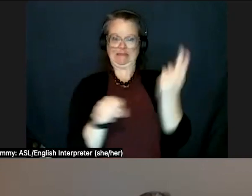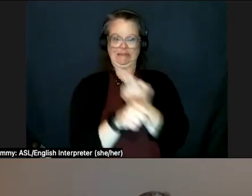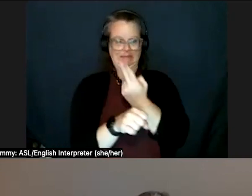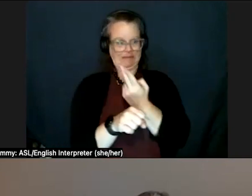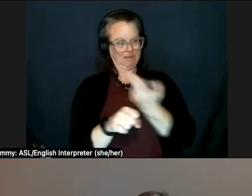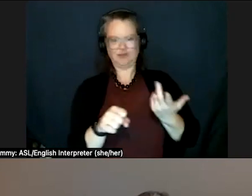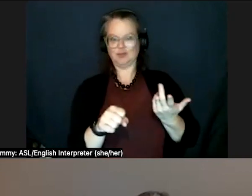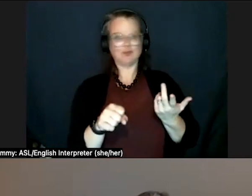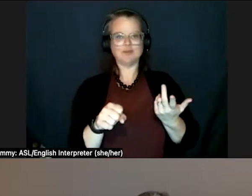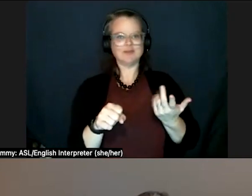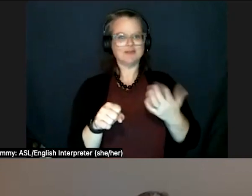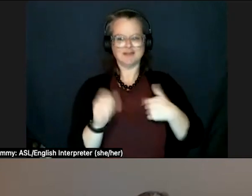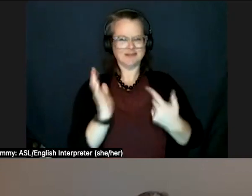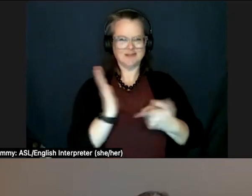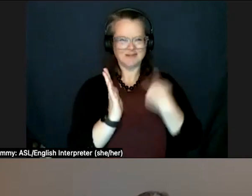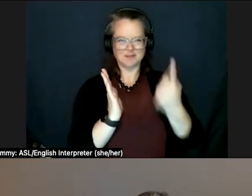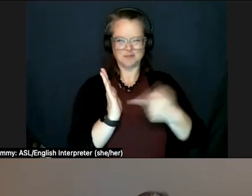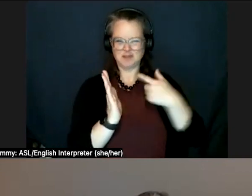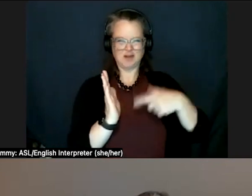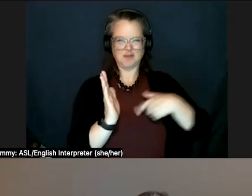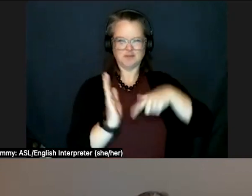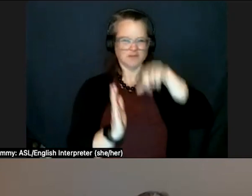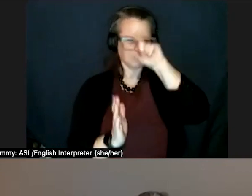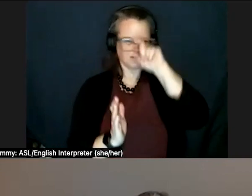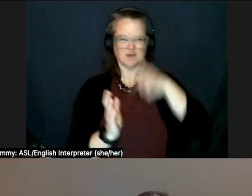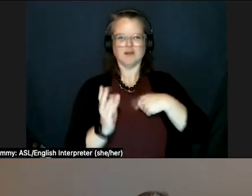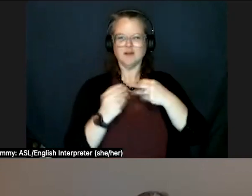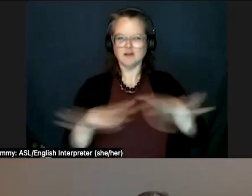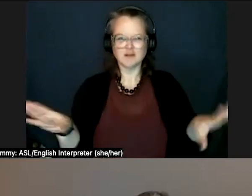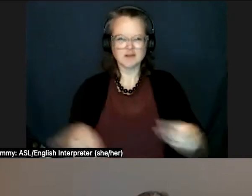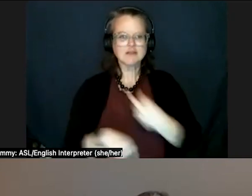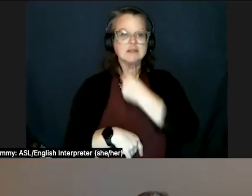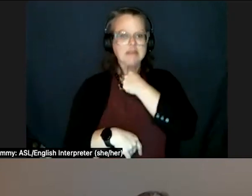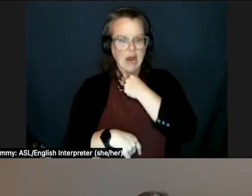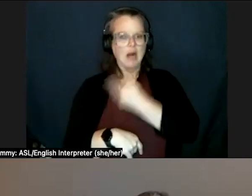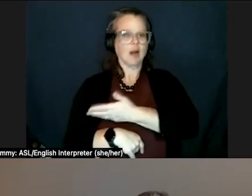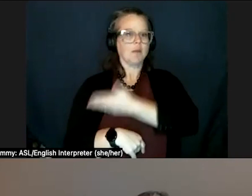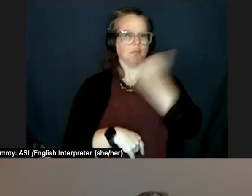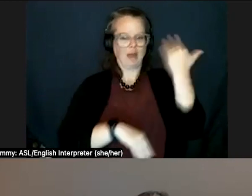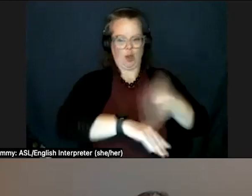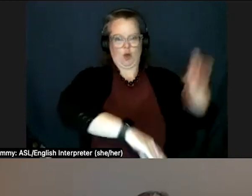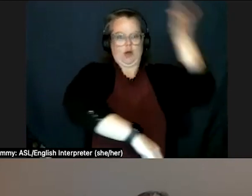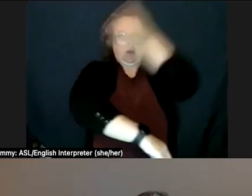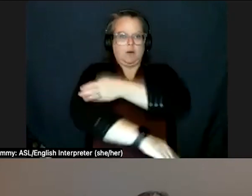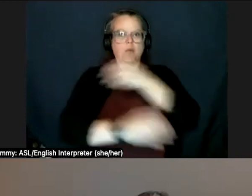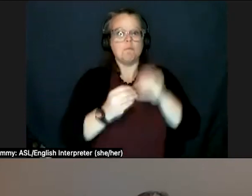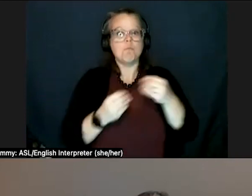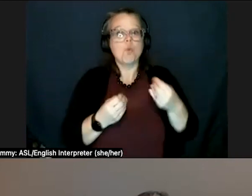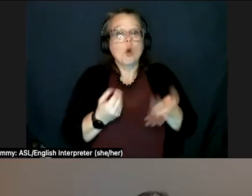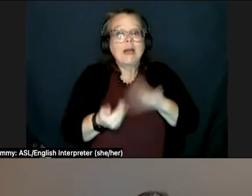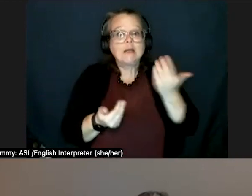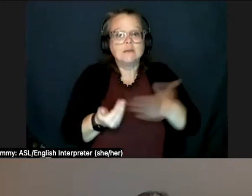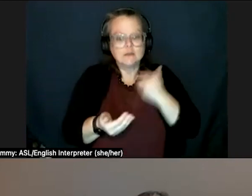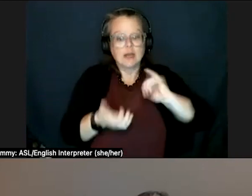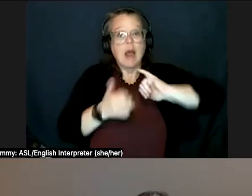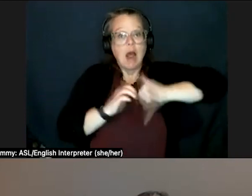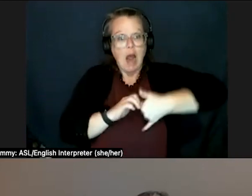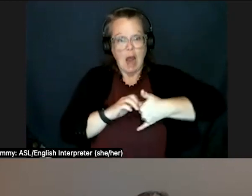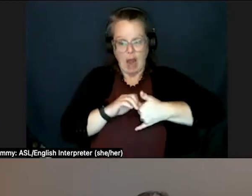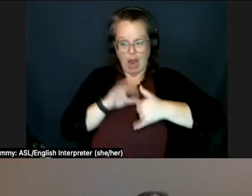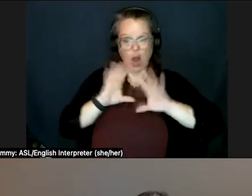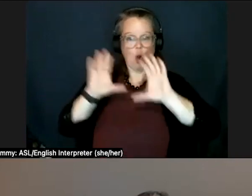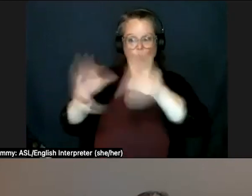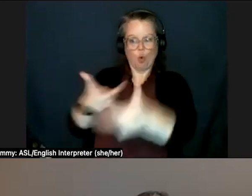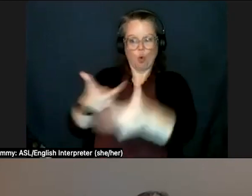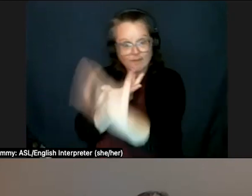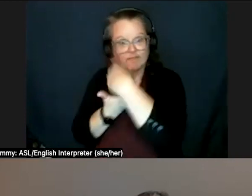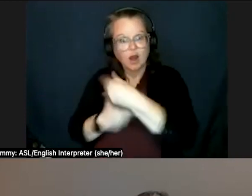see how they've contributed to something, they're more apt to take it on and to embrace it. And the